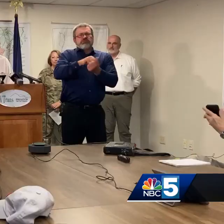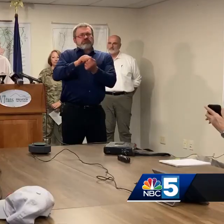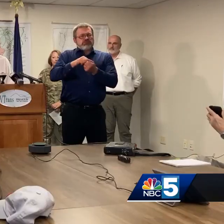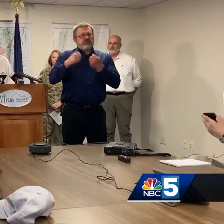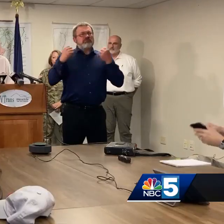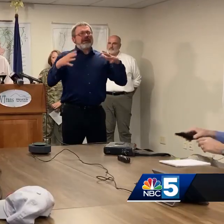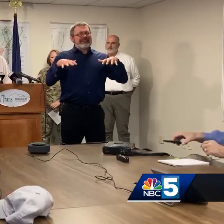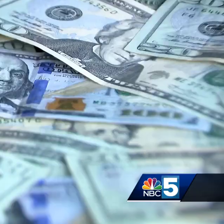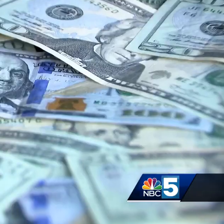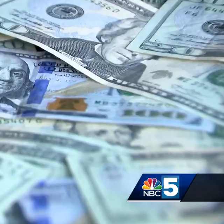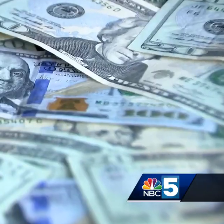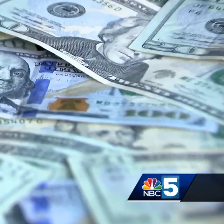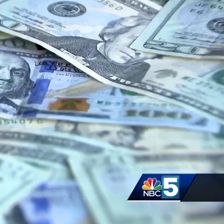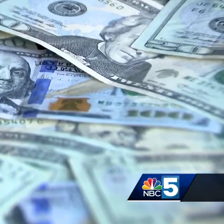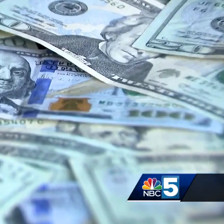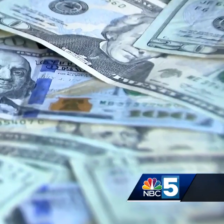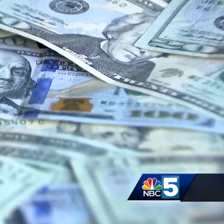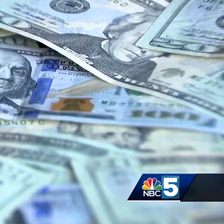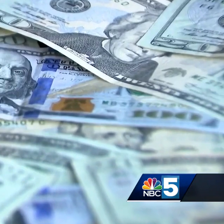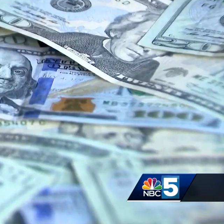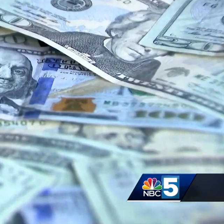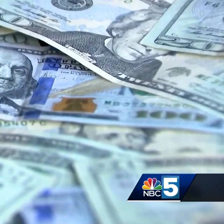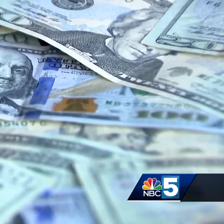SO I IMAGINE THAT THEY MIGHT WANT TO GET TOGETHER.